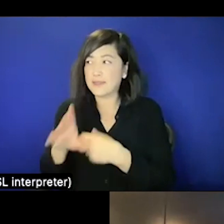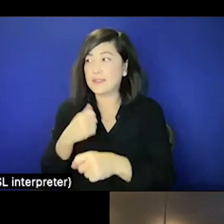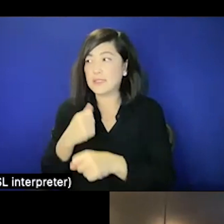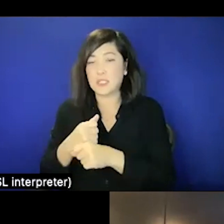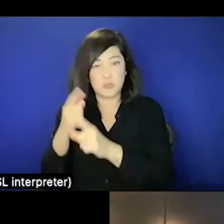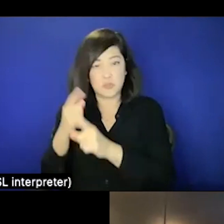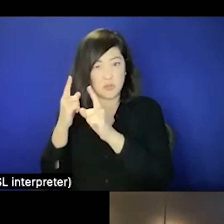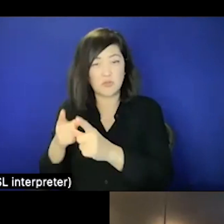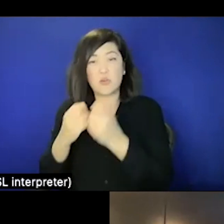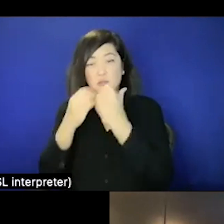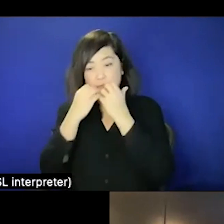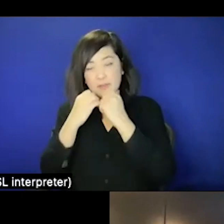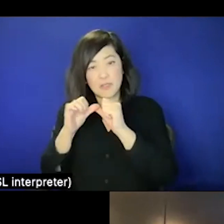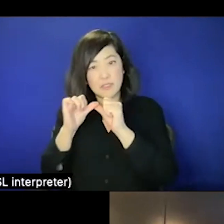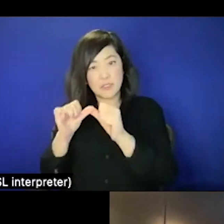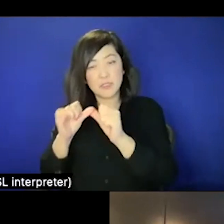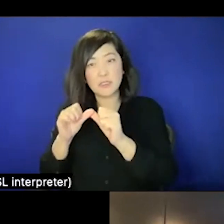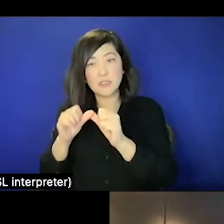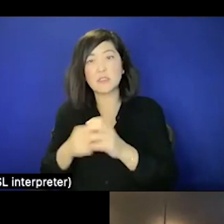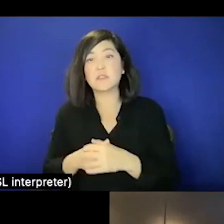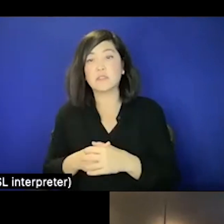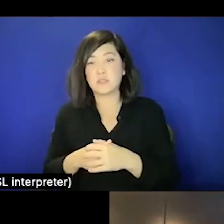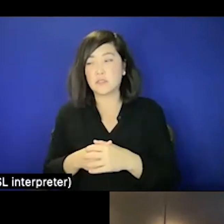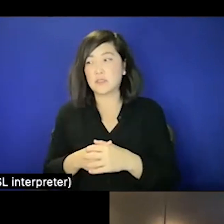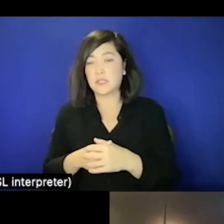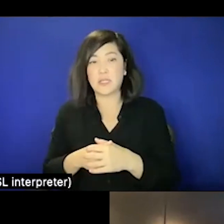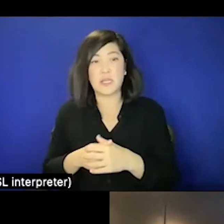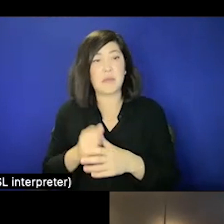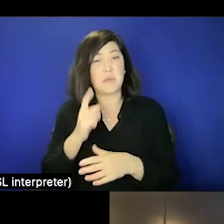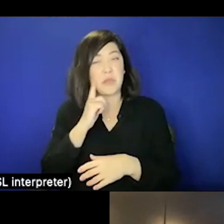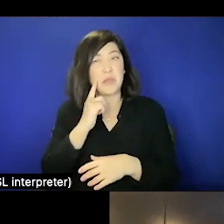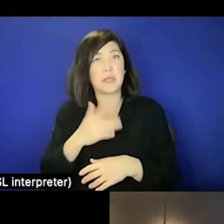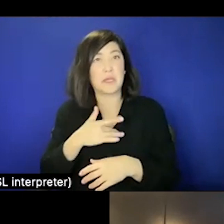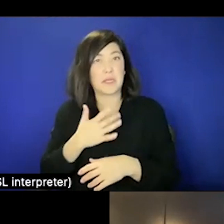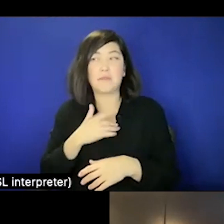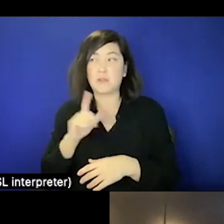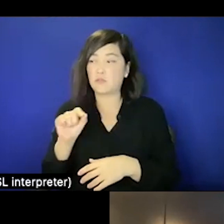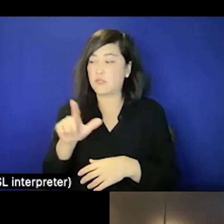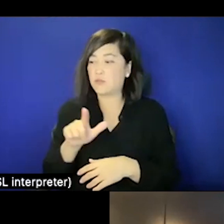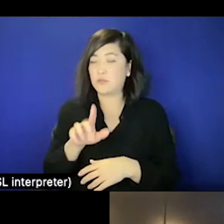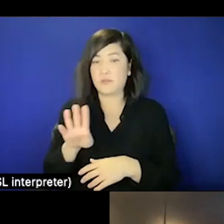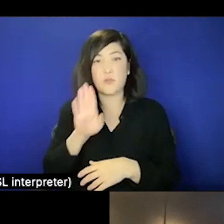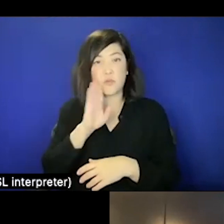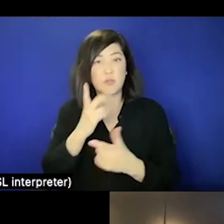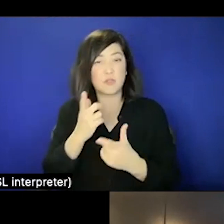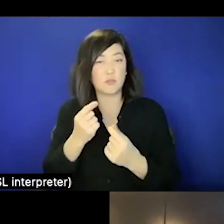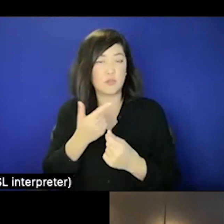just getting off the ground and will do a lot of good work in 2024. I think ultimately if we don't